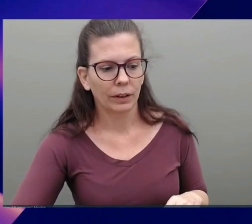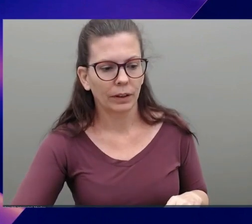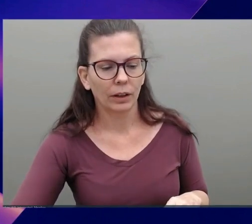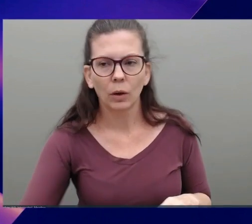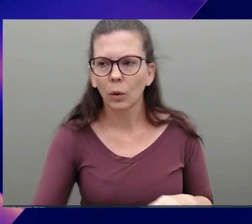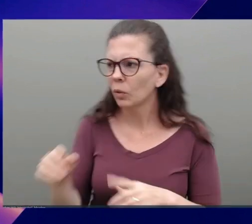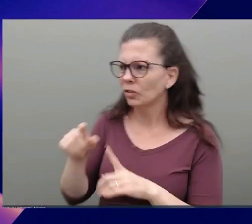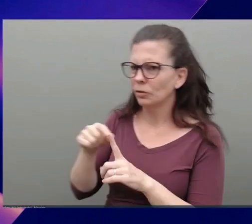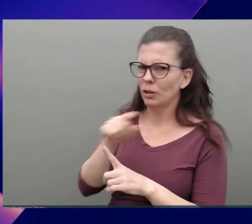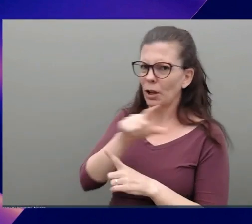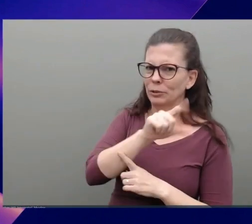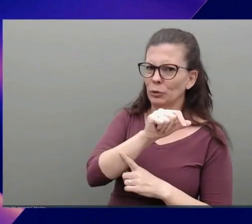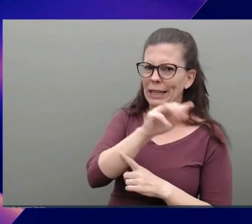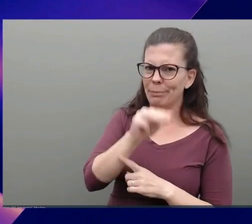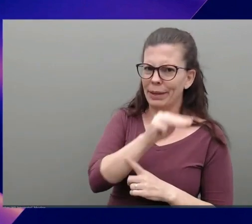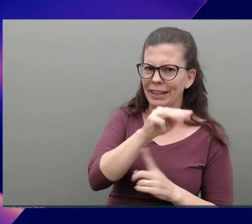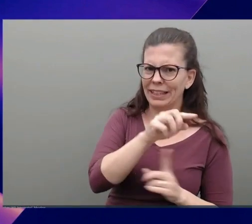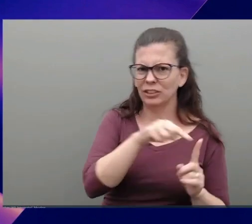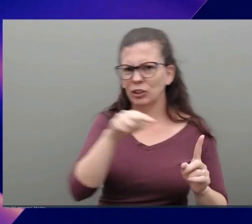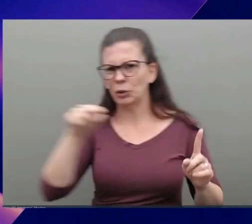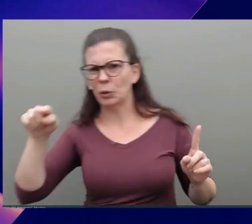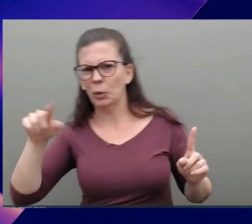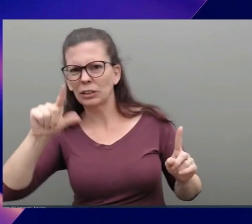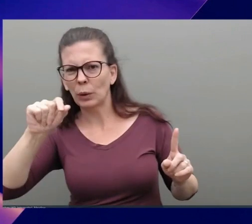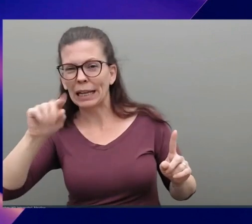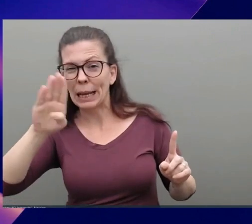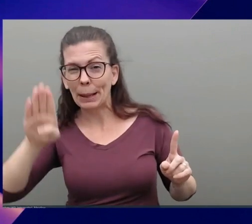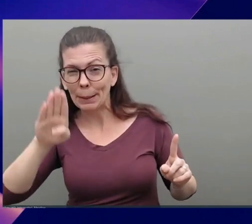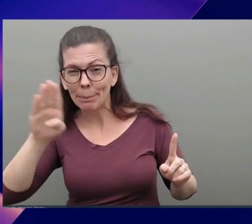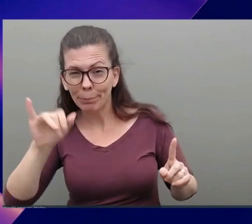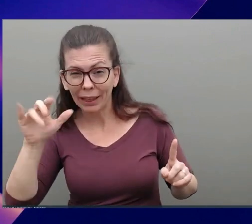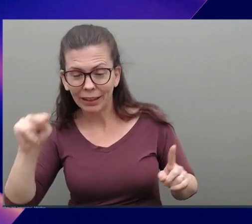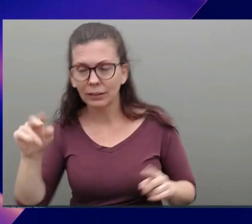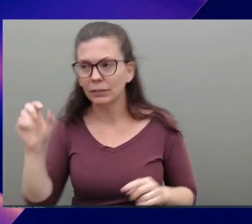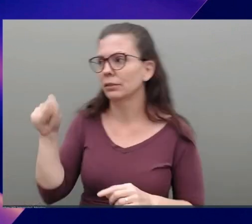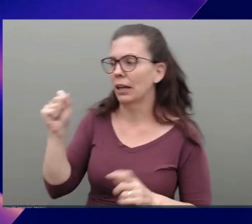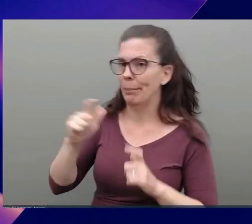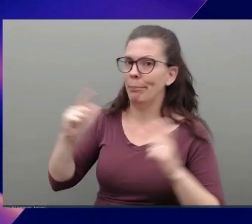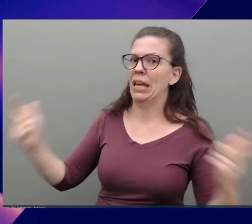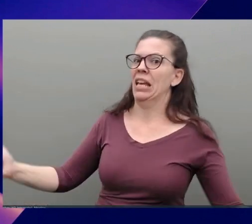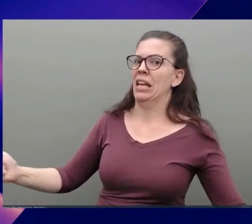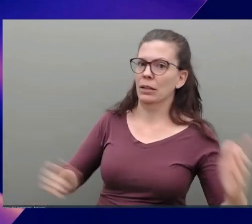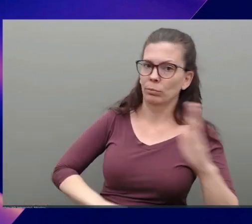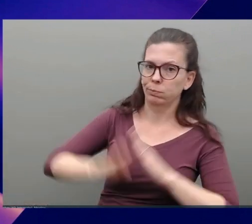That is a big jump. - Yeah. It is. And customers are developing millions of model